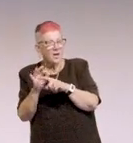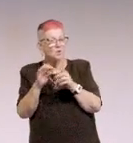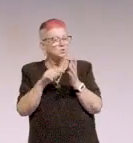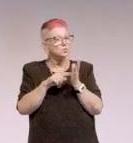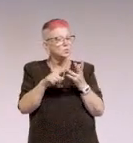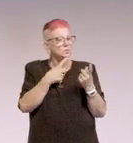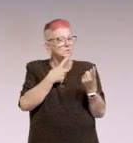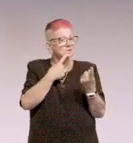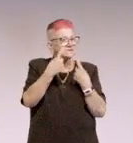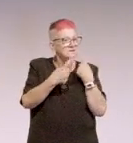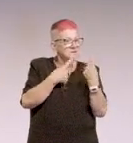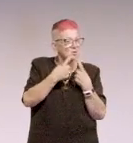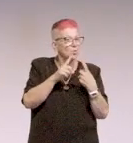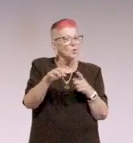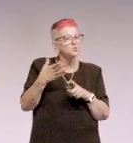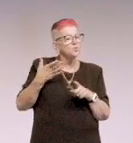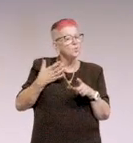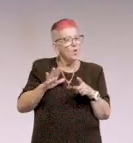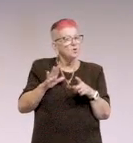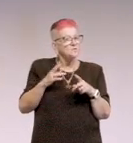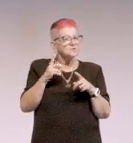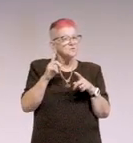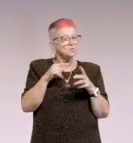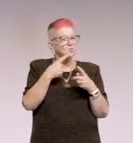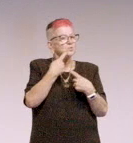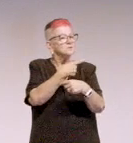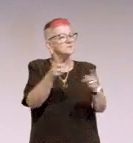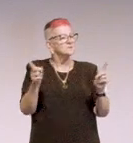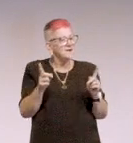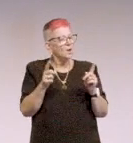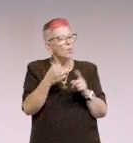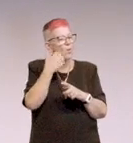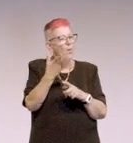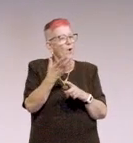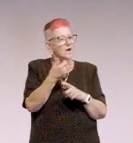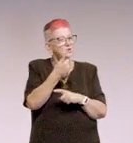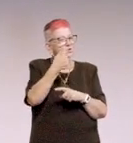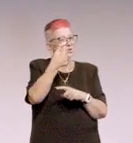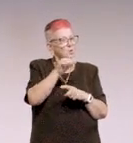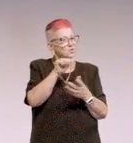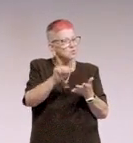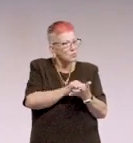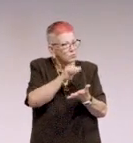you want to convey the message. You should always use the exact information that you want for the